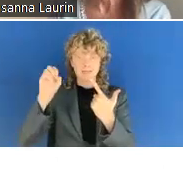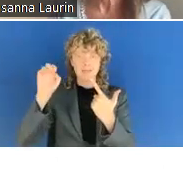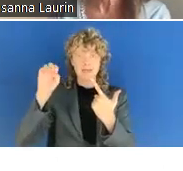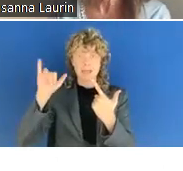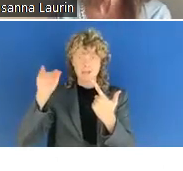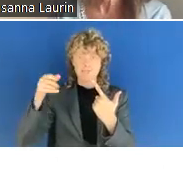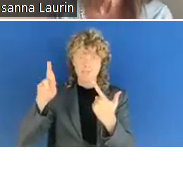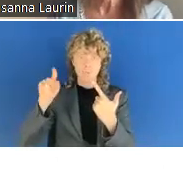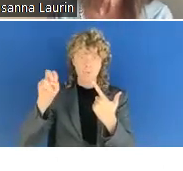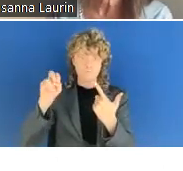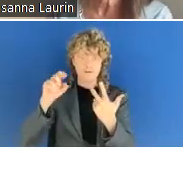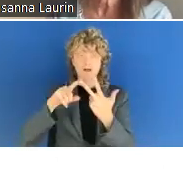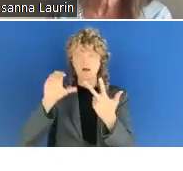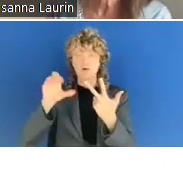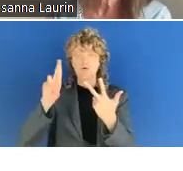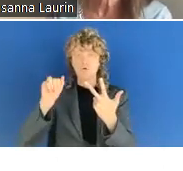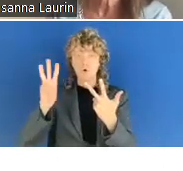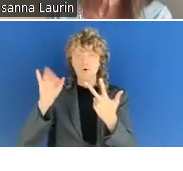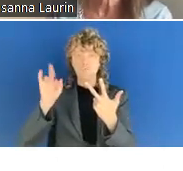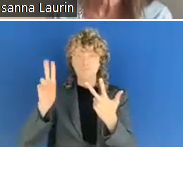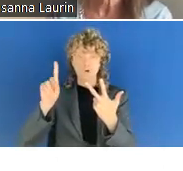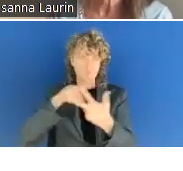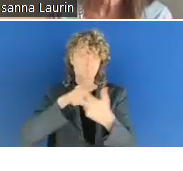So thanks a lot to all of you and